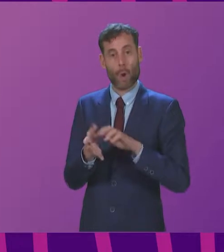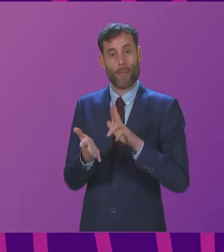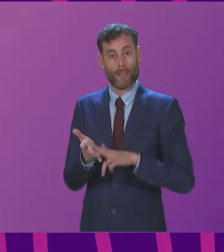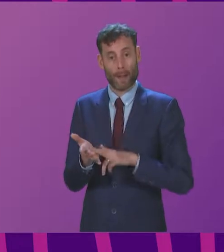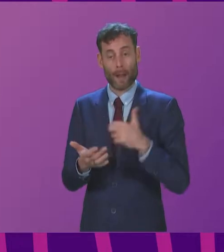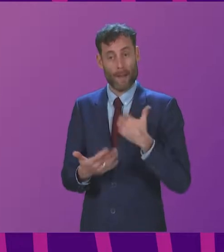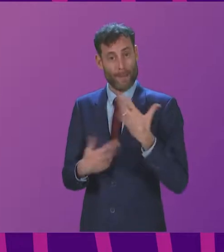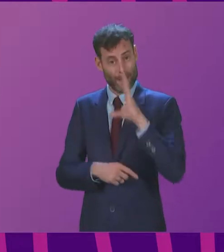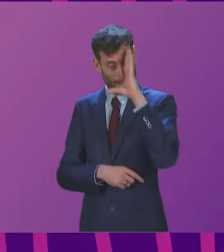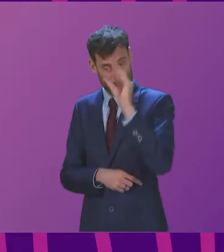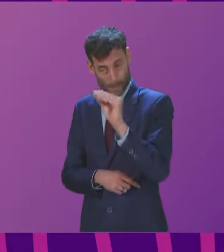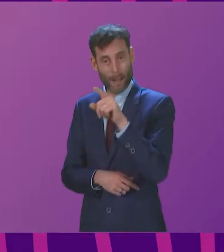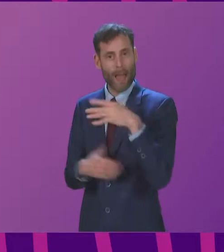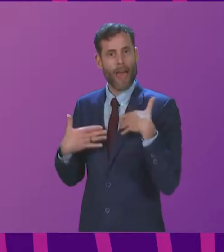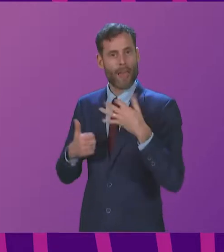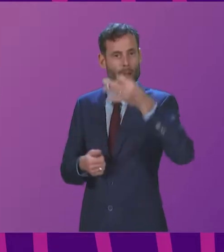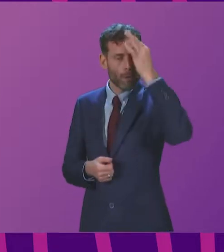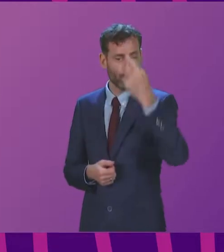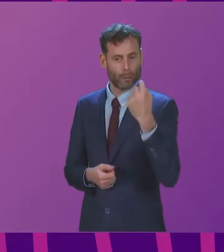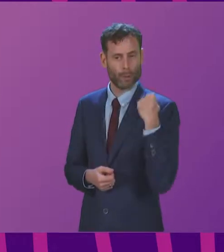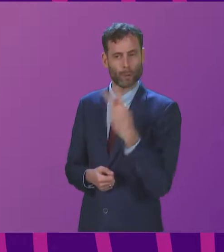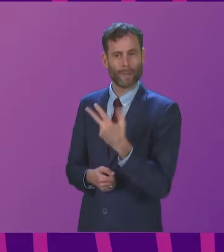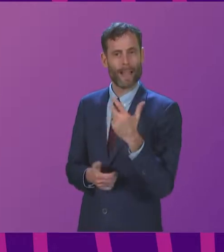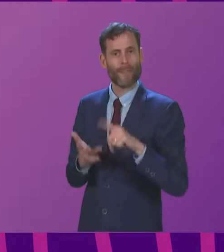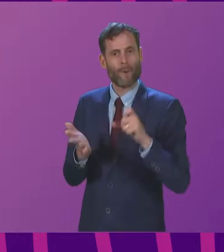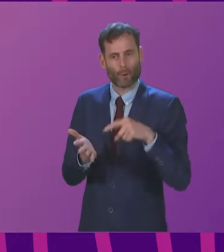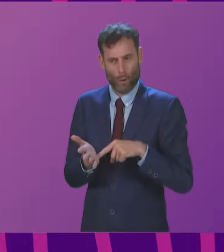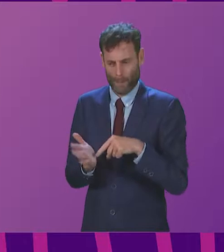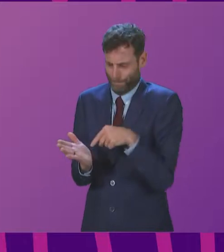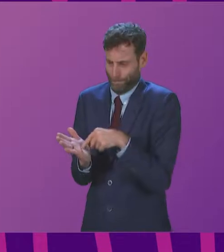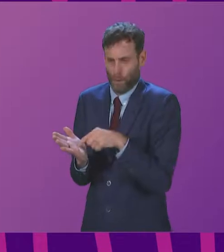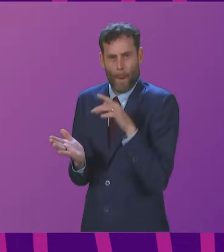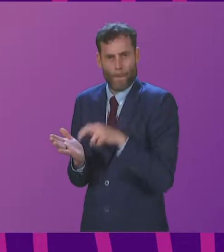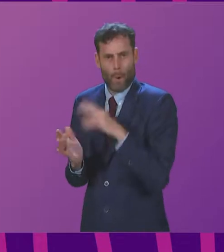on 28 October to raise issues with the portal booking system and the national vaccination